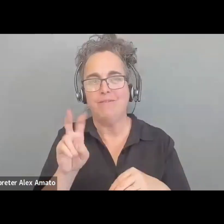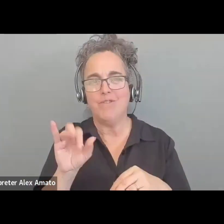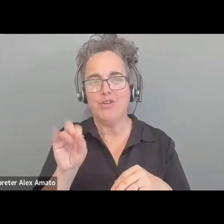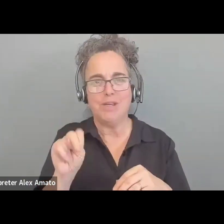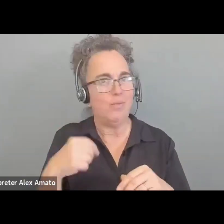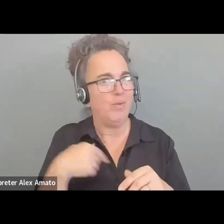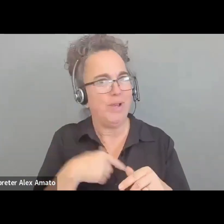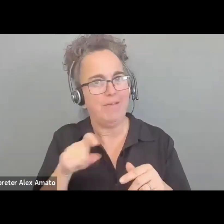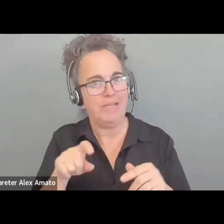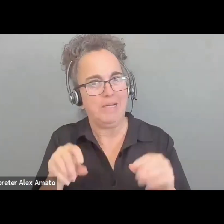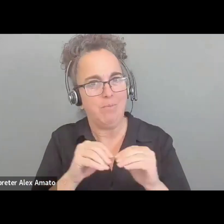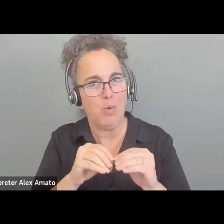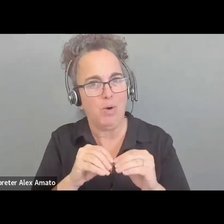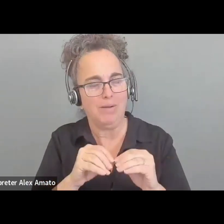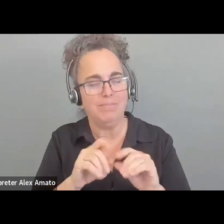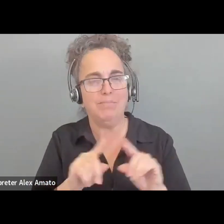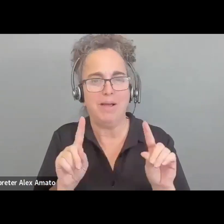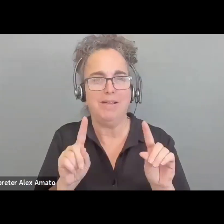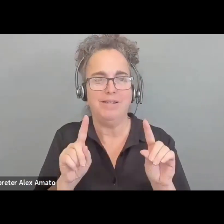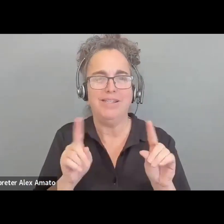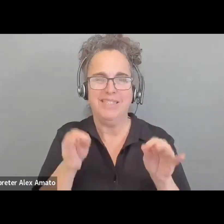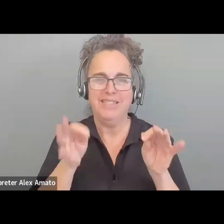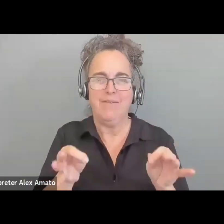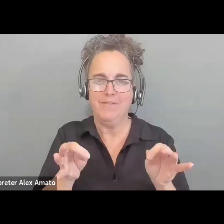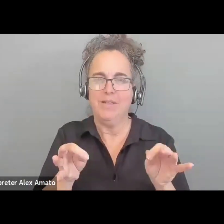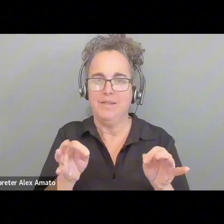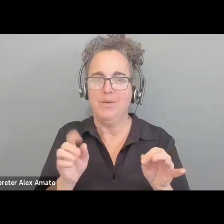But yes, that, that is definitely where I'd advise people to stay current.